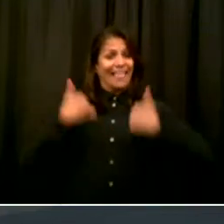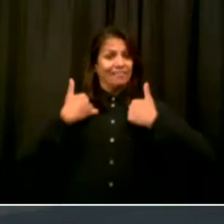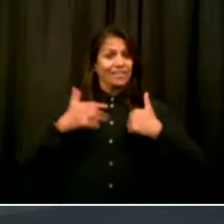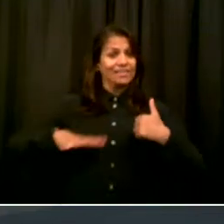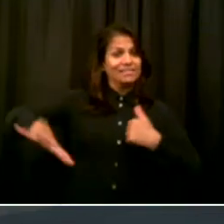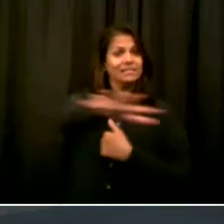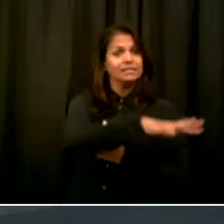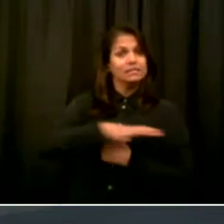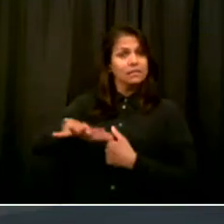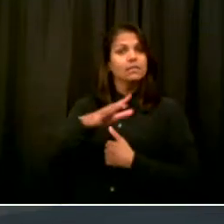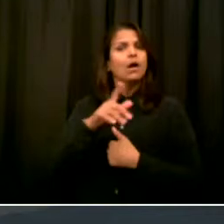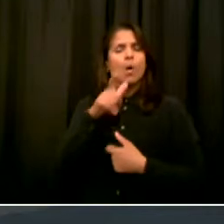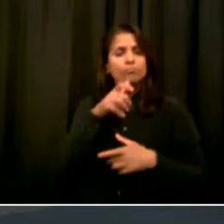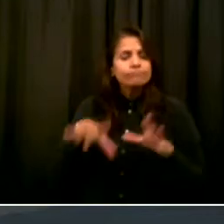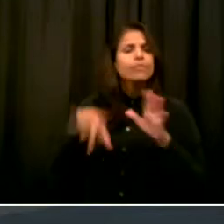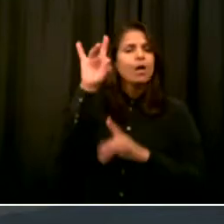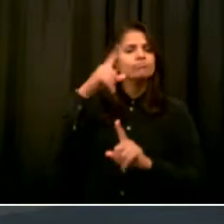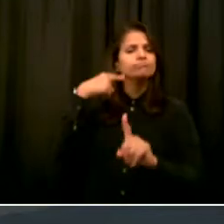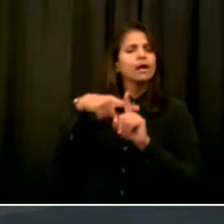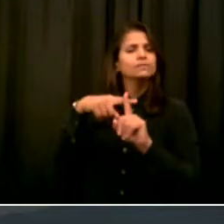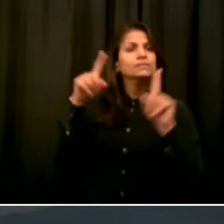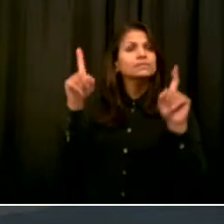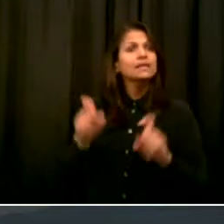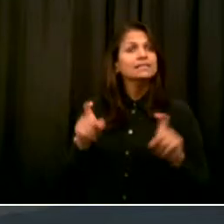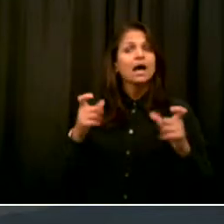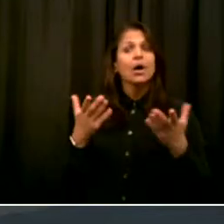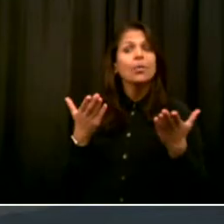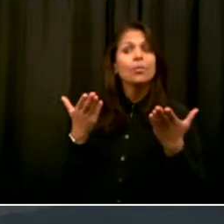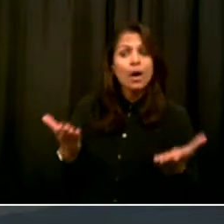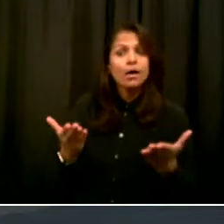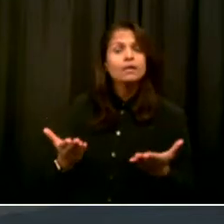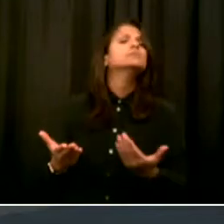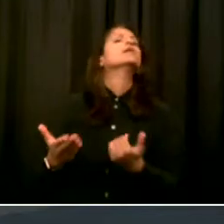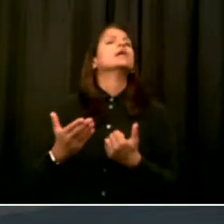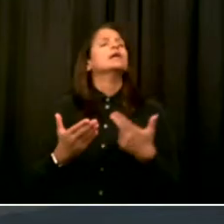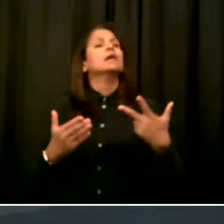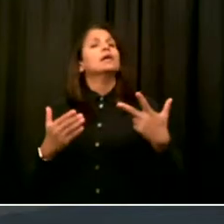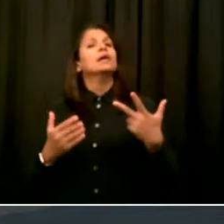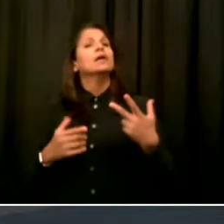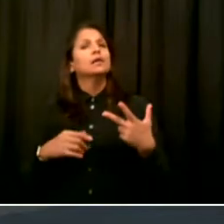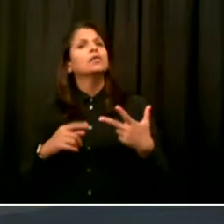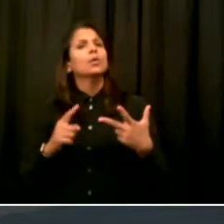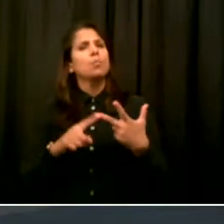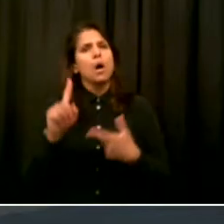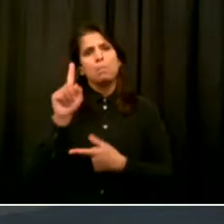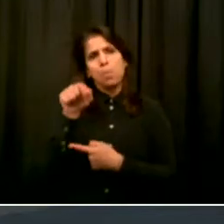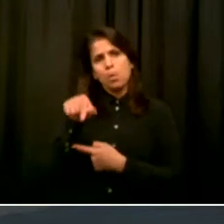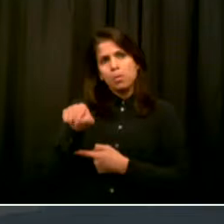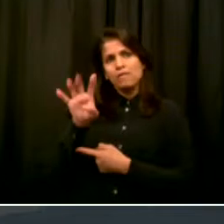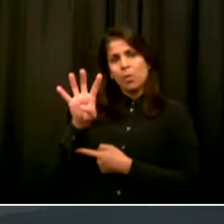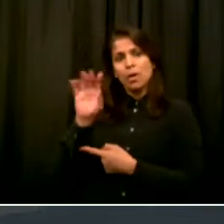EVEN WITH MORE TESTING. AND NUMBER THREE ANAND MOST IMPORTANTLY IS NUMBER OF PEOPLE